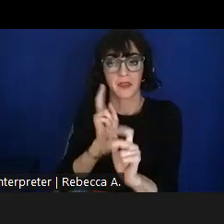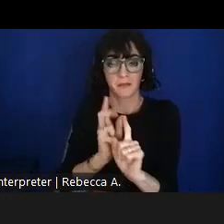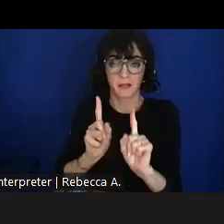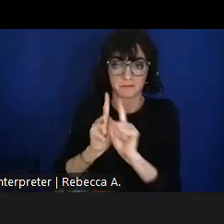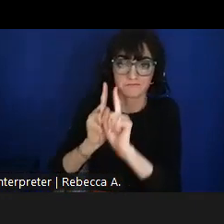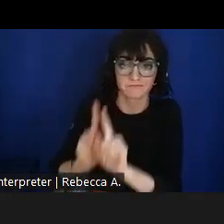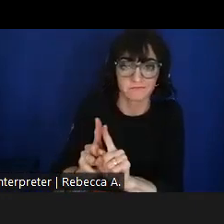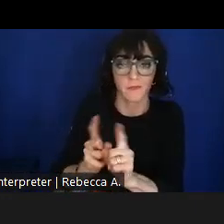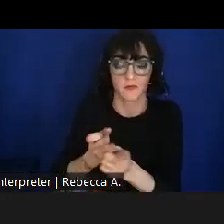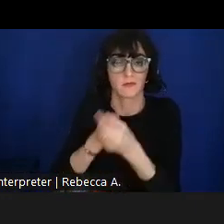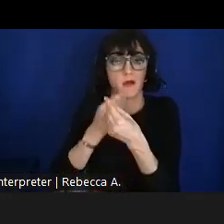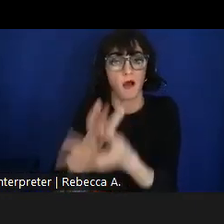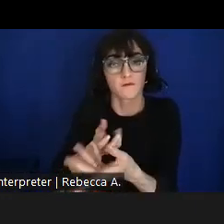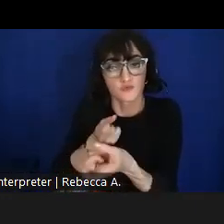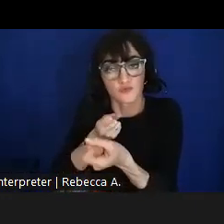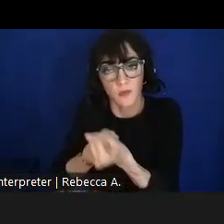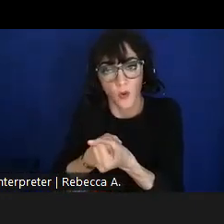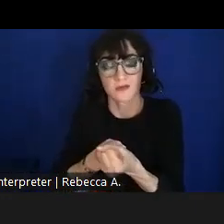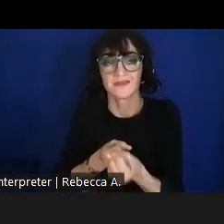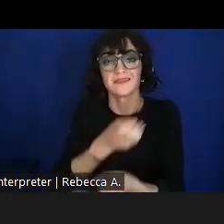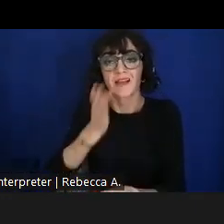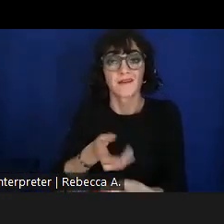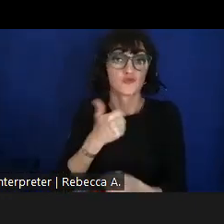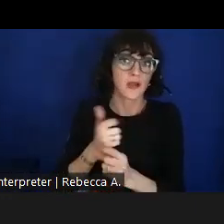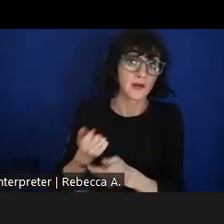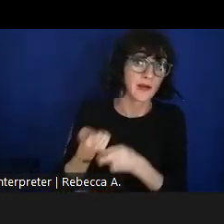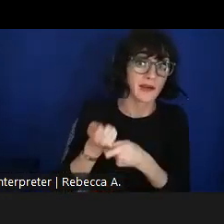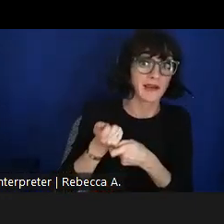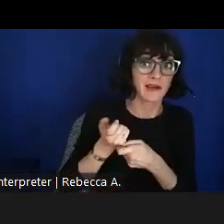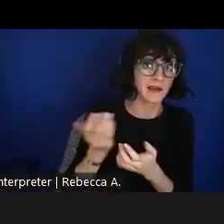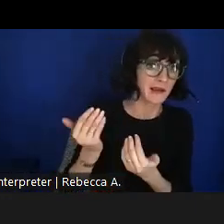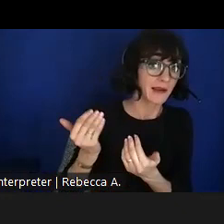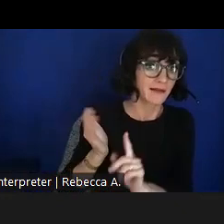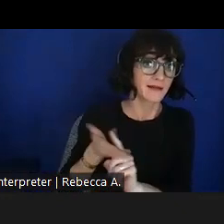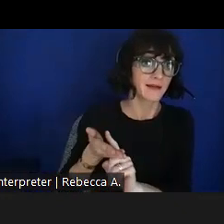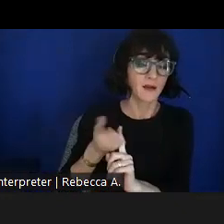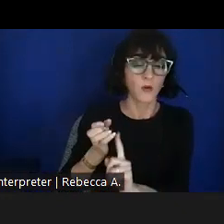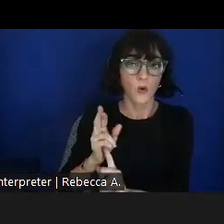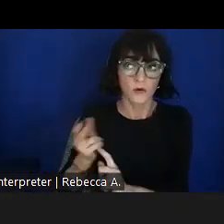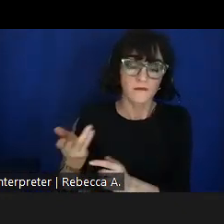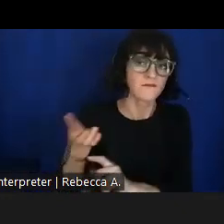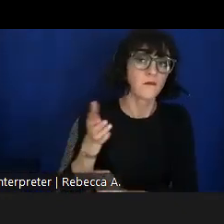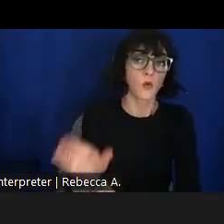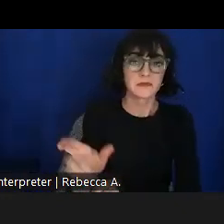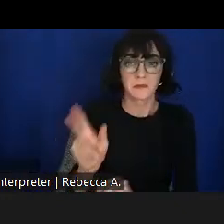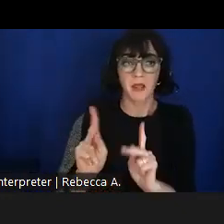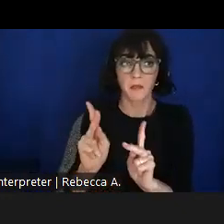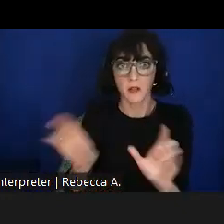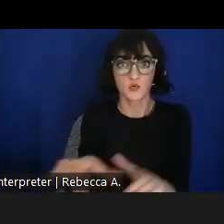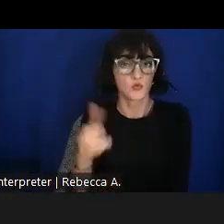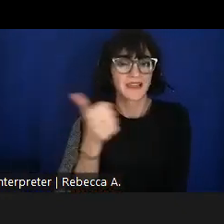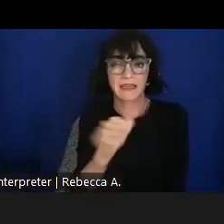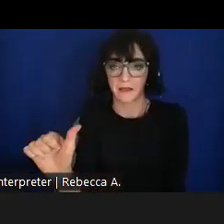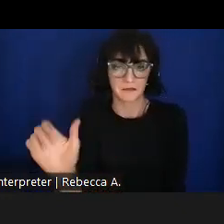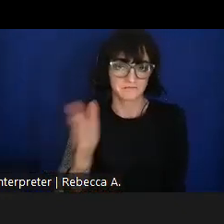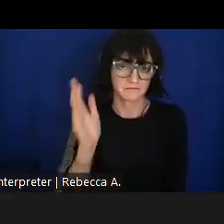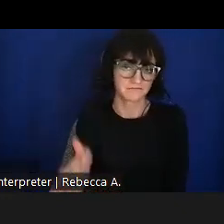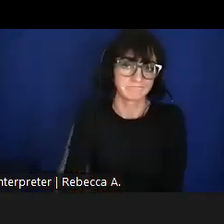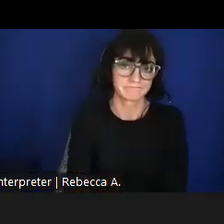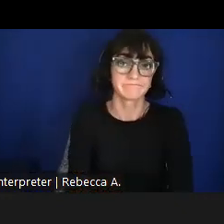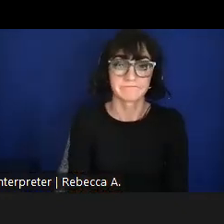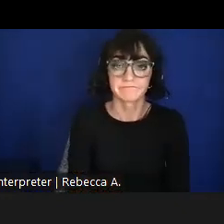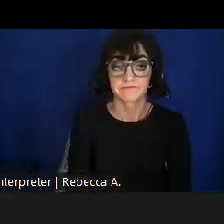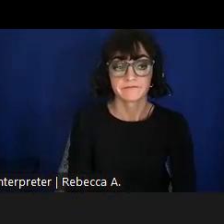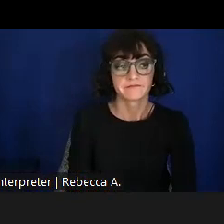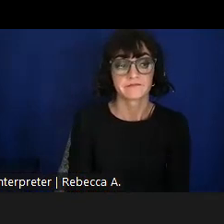and never trying to coerce or force people into any and into anything at its participatory